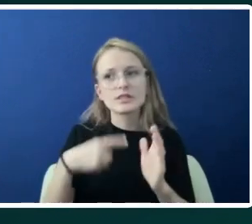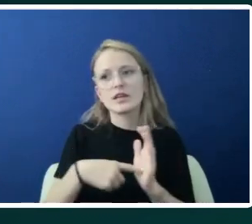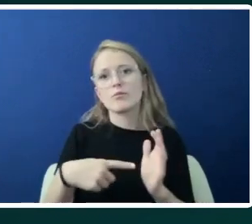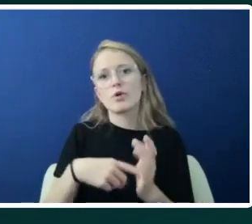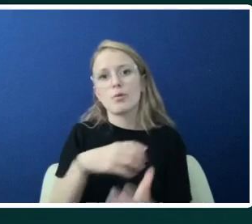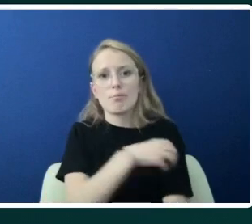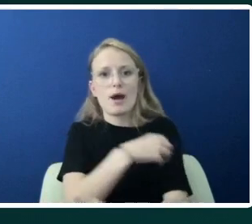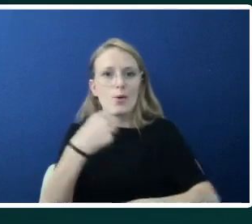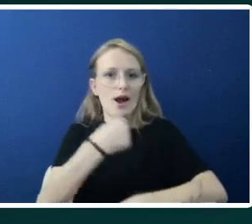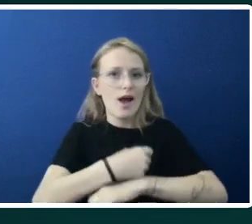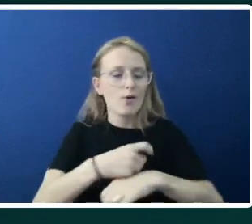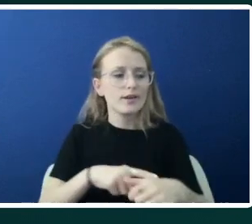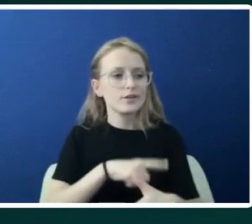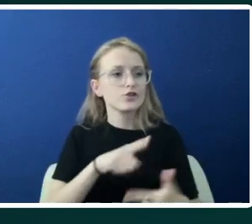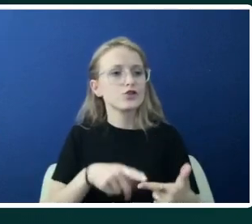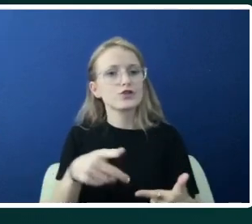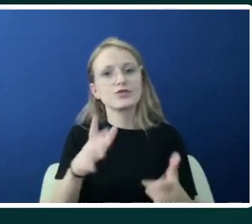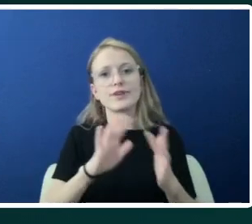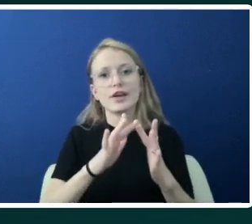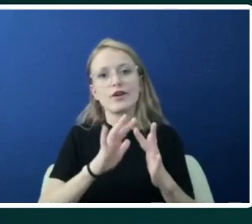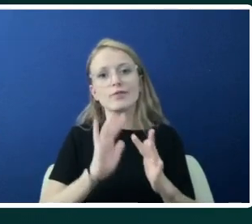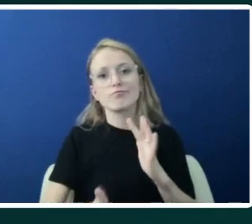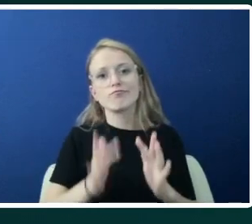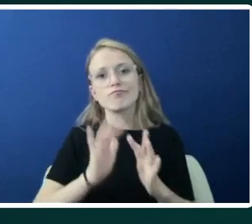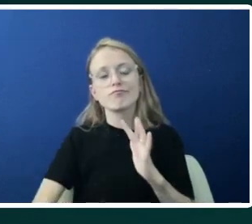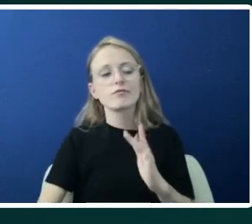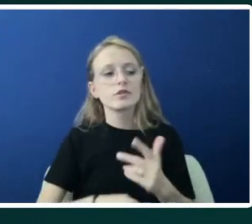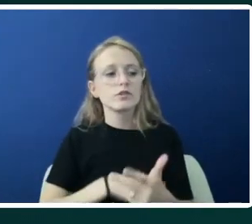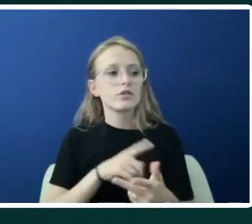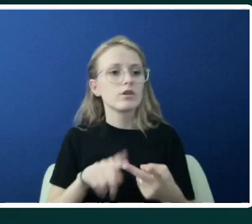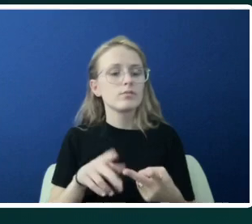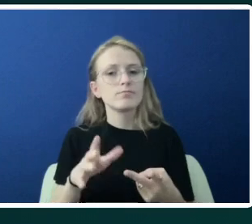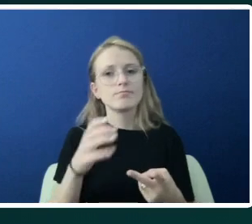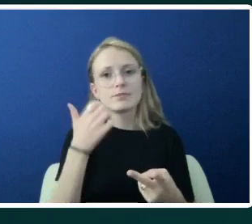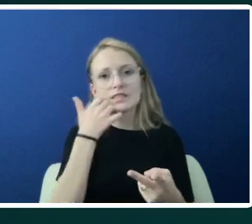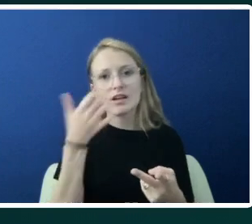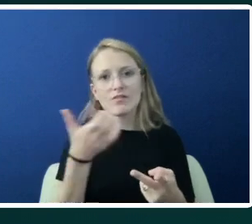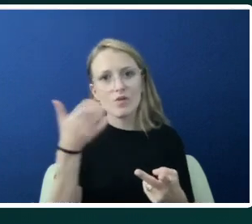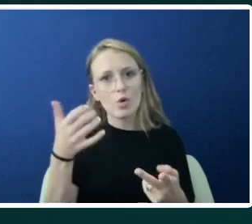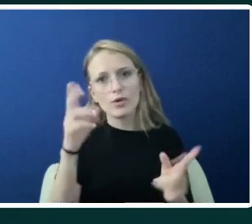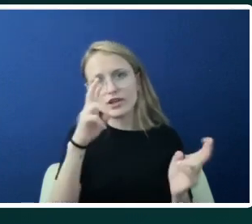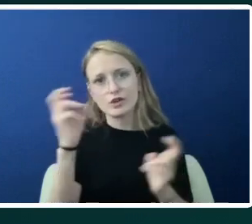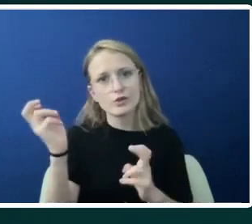and, you know, internet connectivity issues, cellphone issues, you know, out here just because